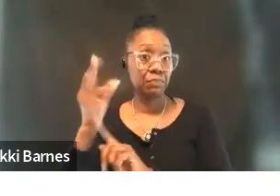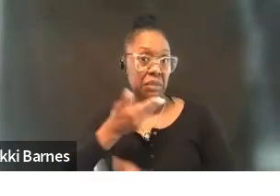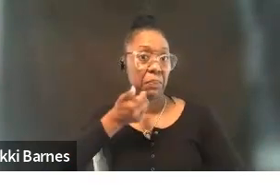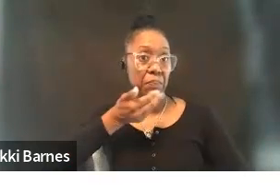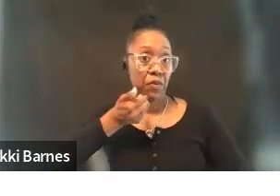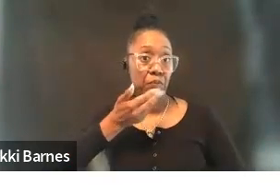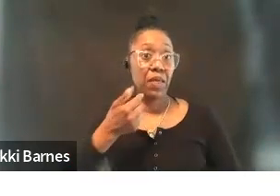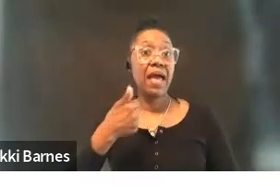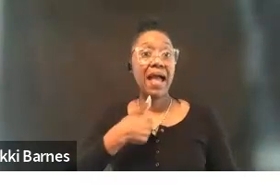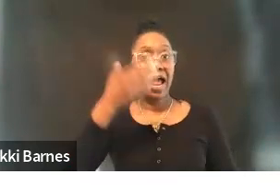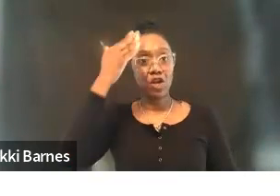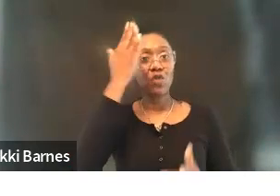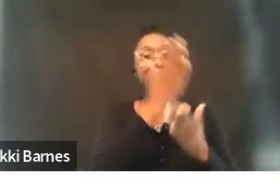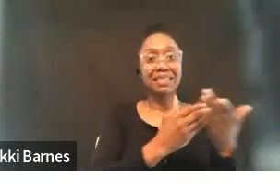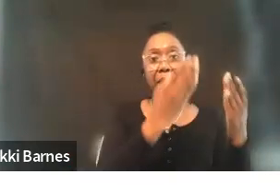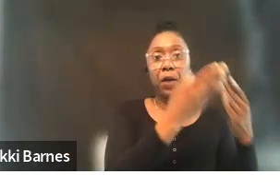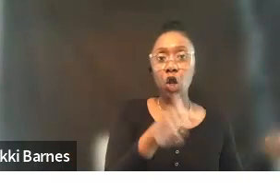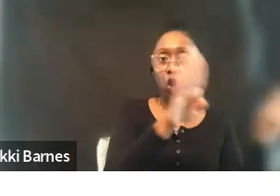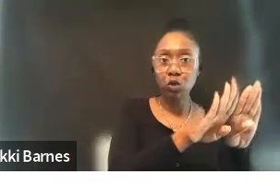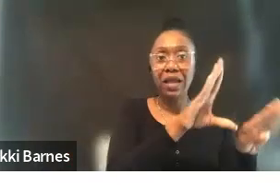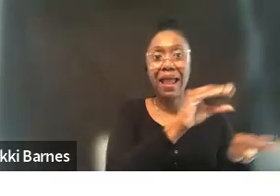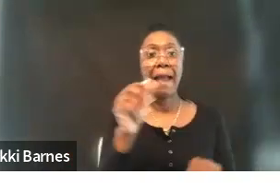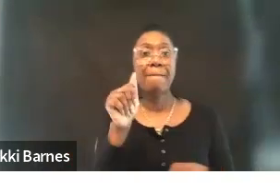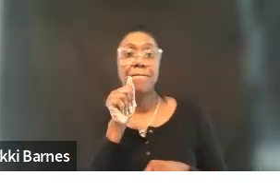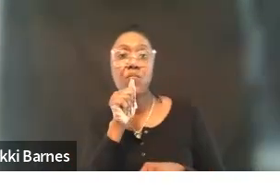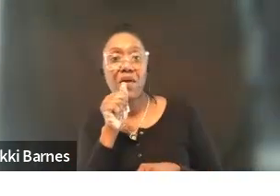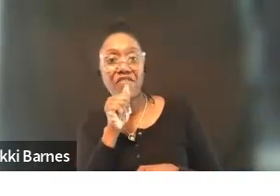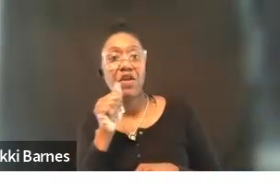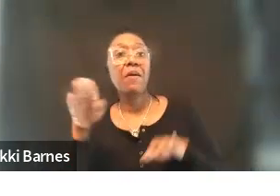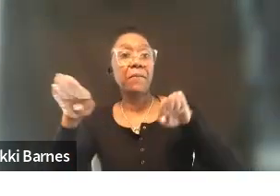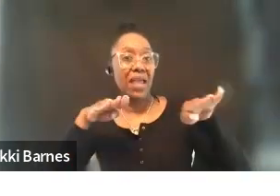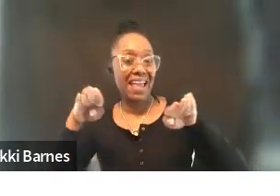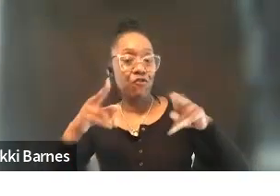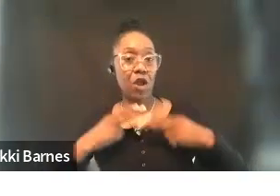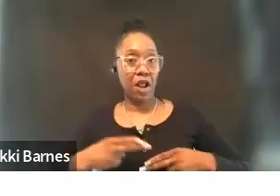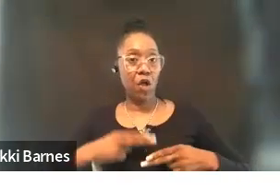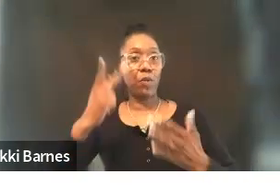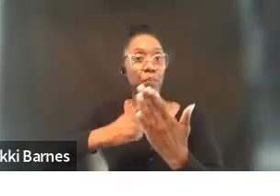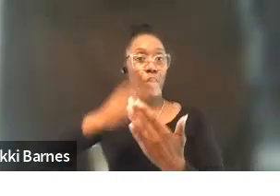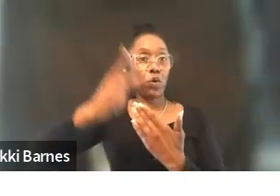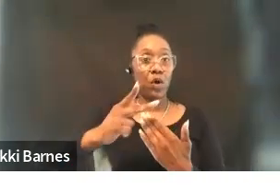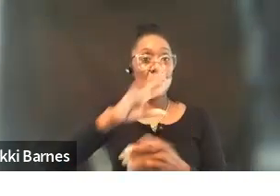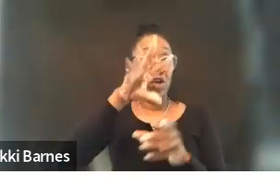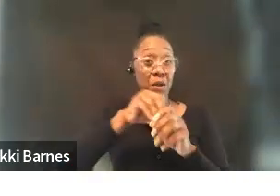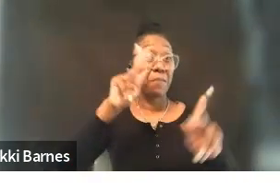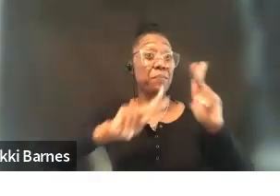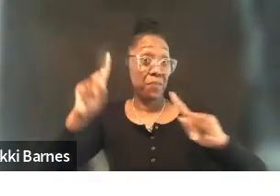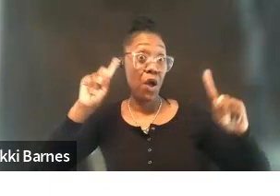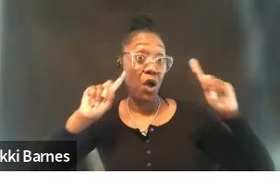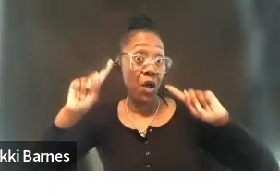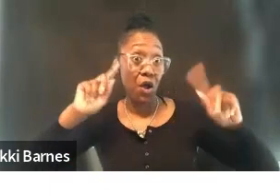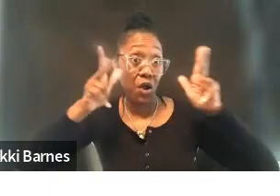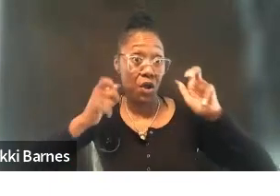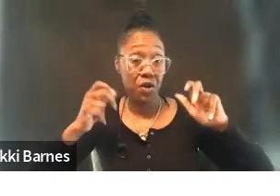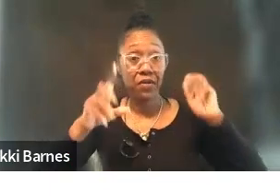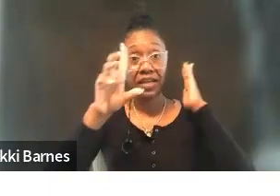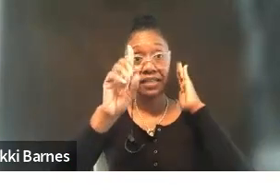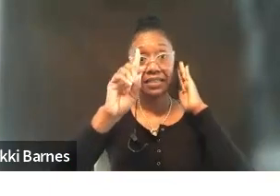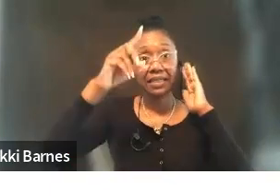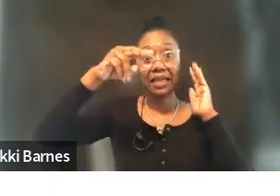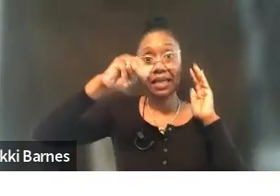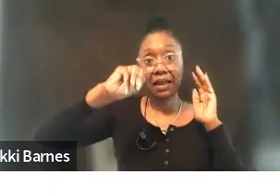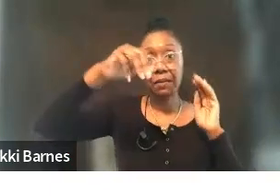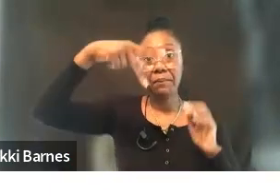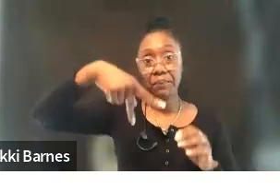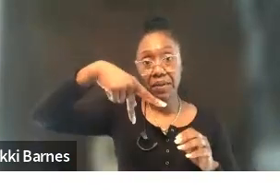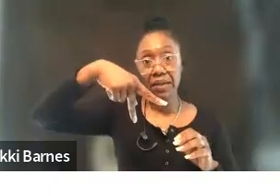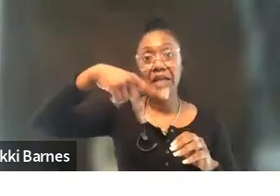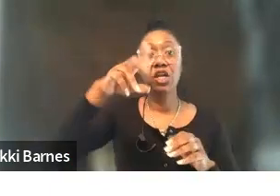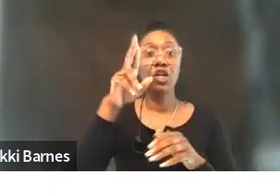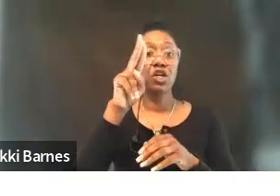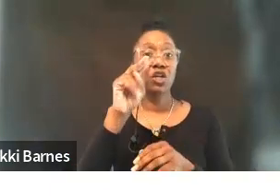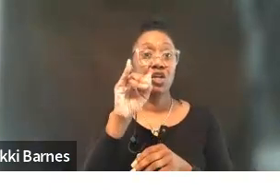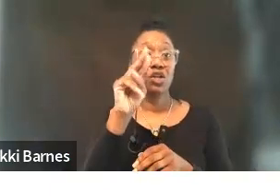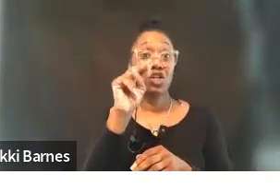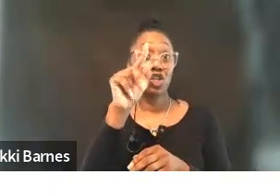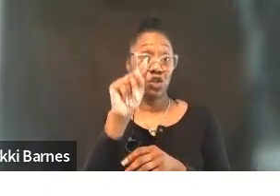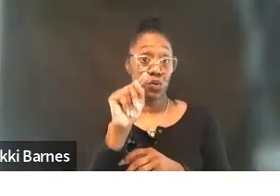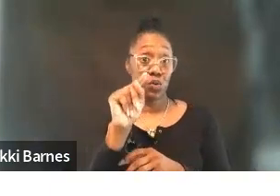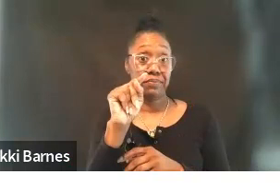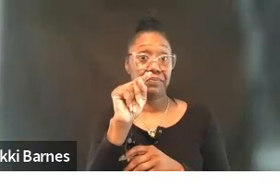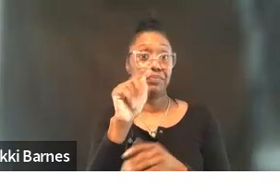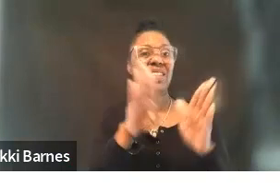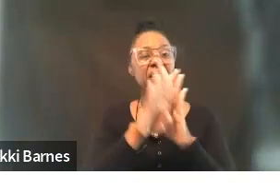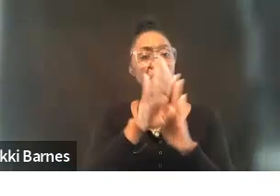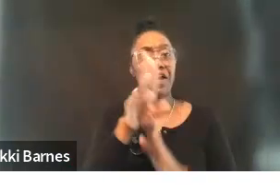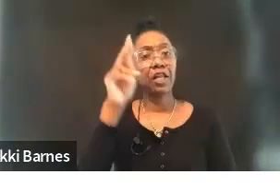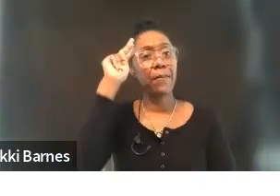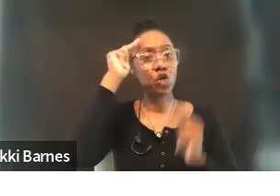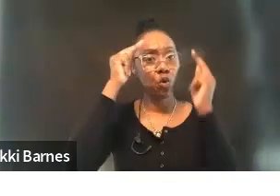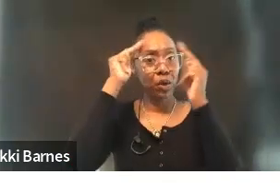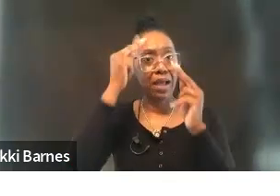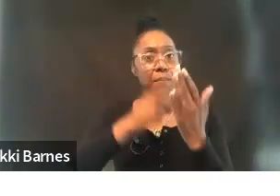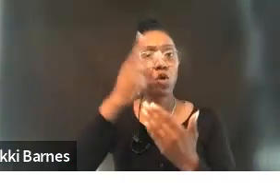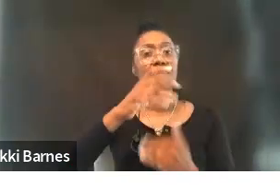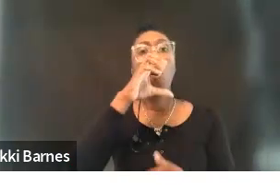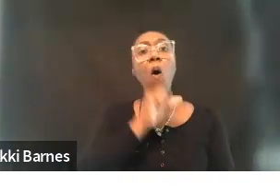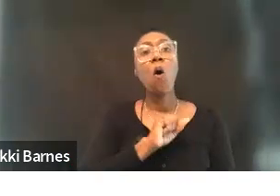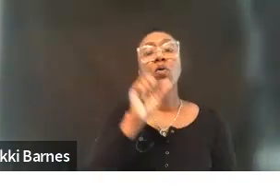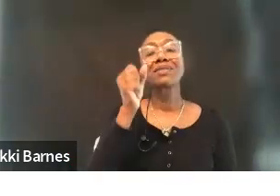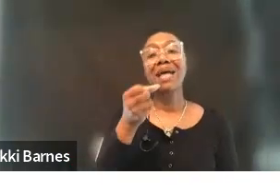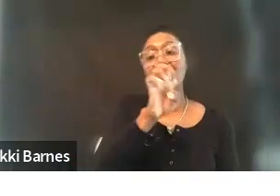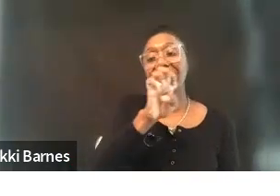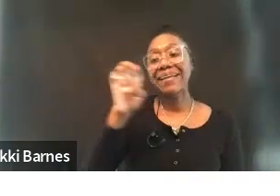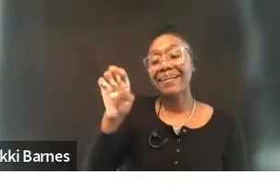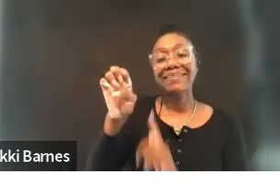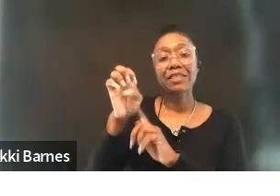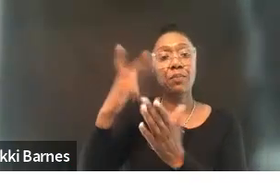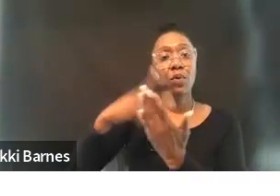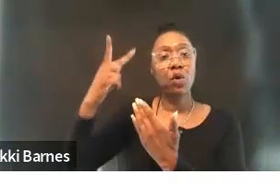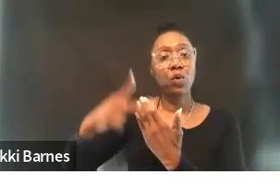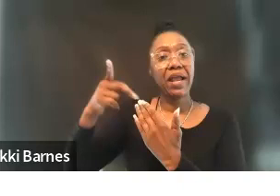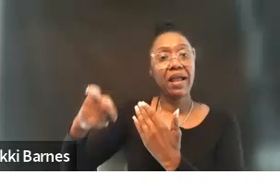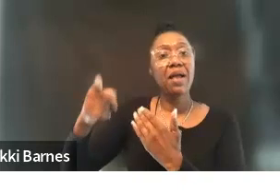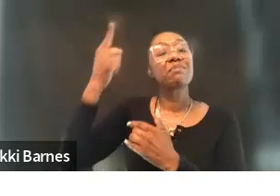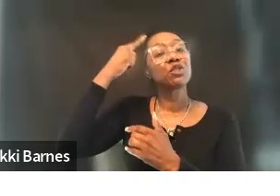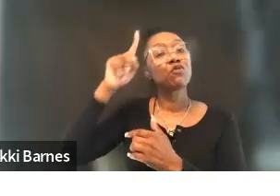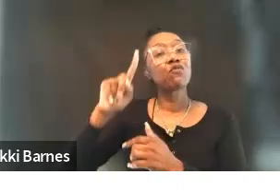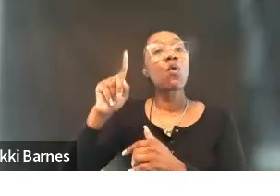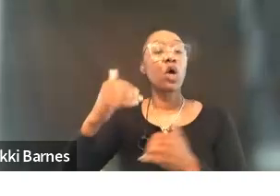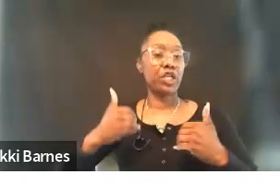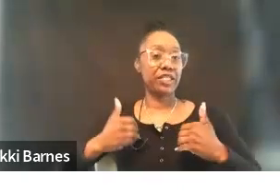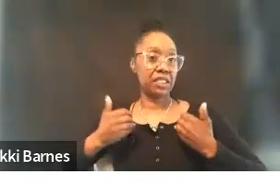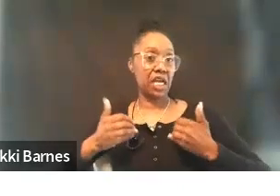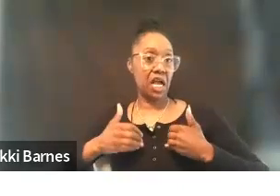Programs including what people probably have heard of before as the DNP unit or the developmental neuropsychiatric program, which was at the Old Southeast Hospital and was an a program for adolescence with IVD and behavioral health needs.